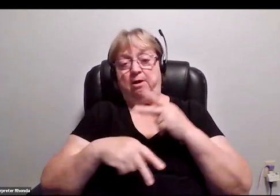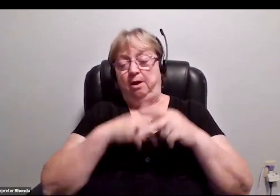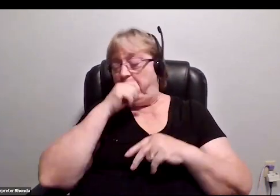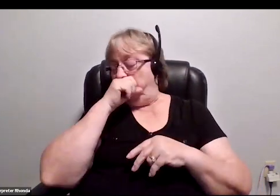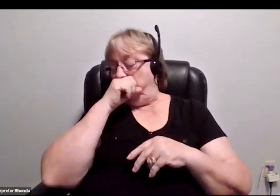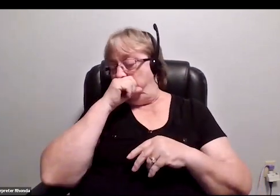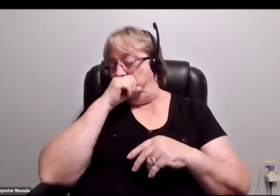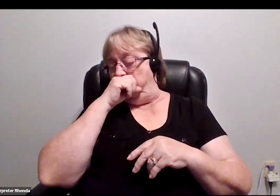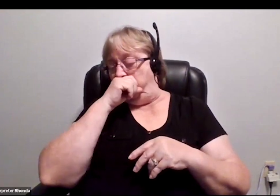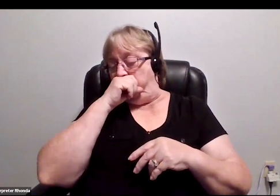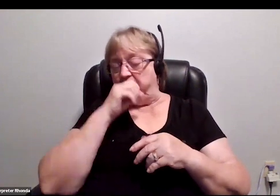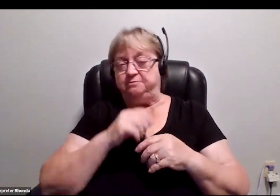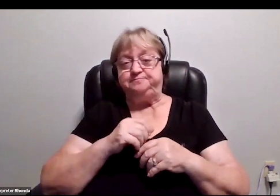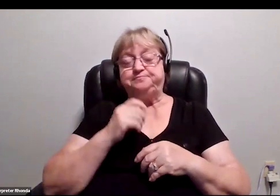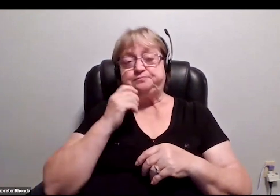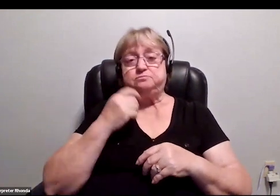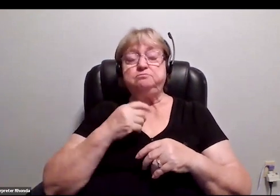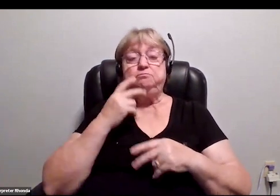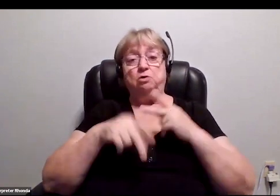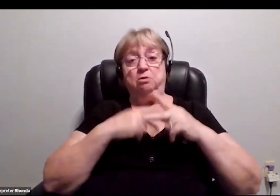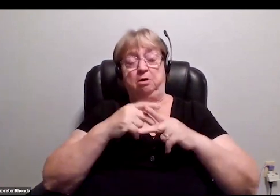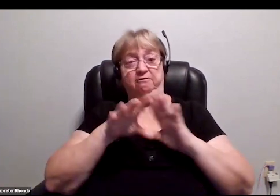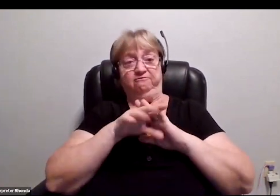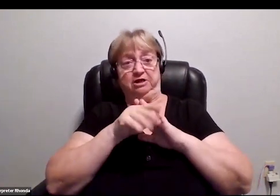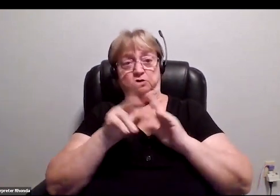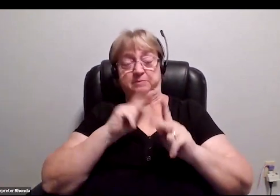our audience was interested in, so we categorized them